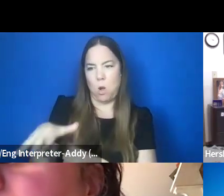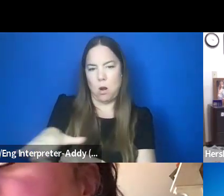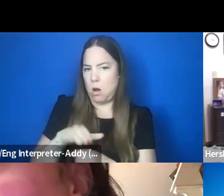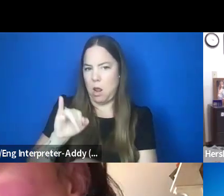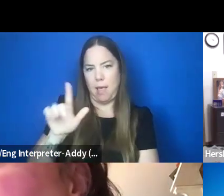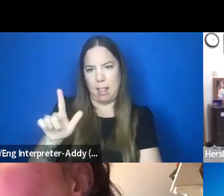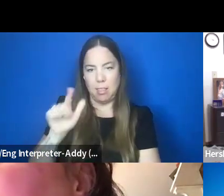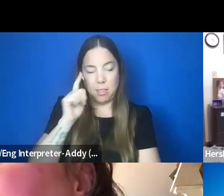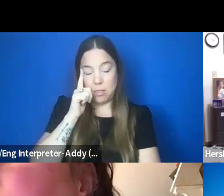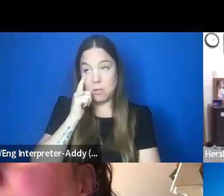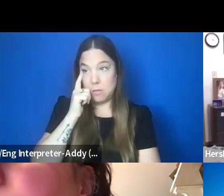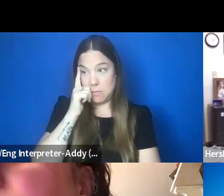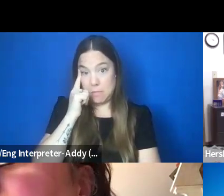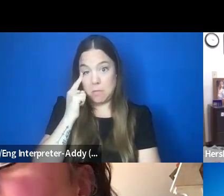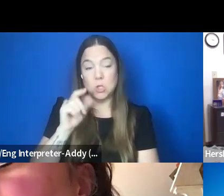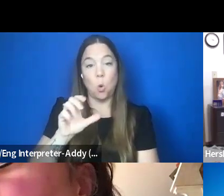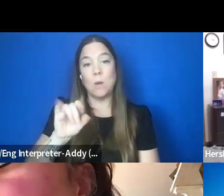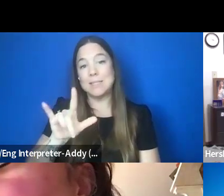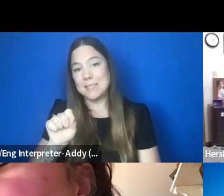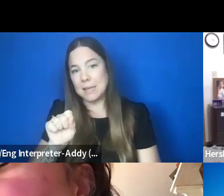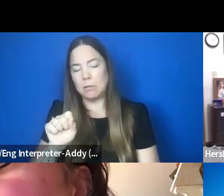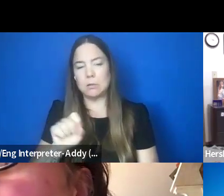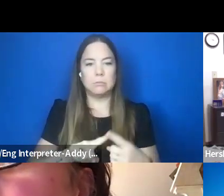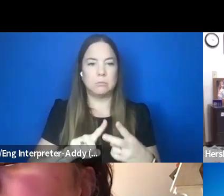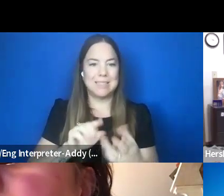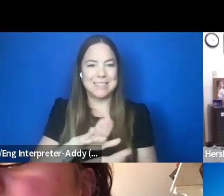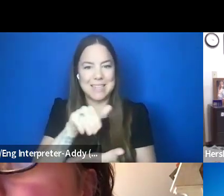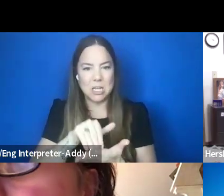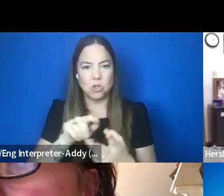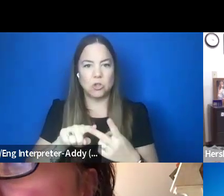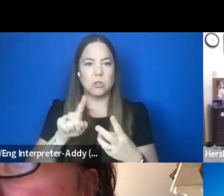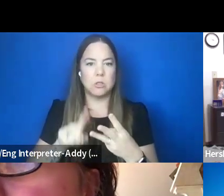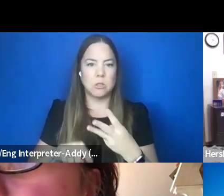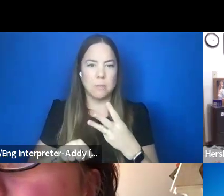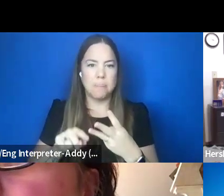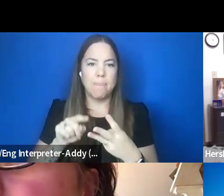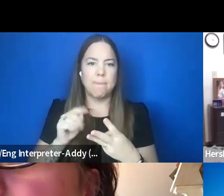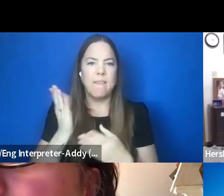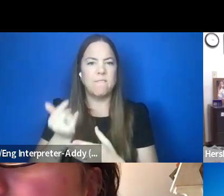Brooke Wilson: We had silks. We had sunners a few of our blind agencies. So